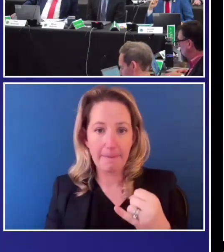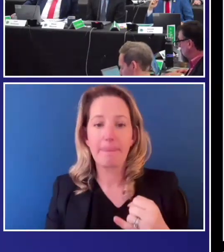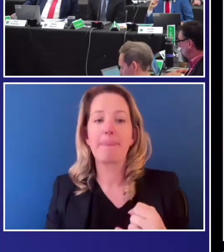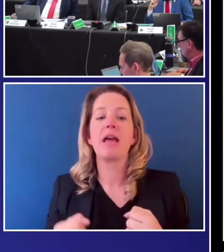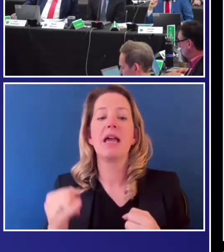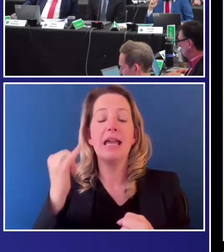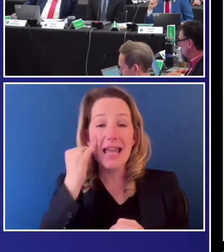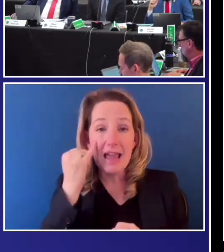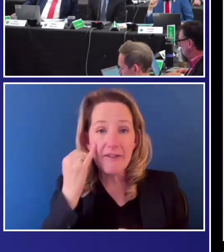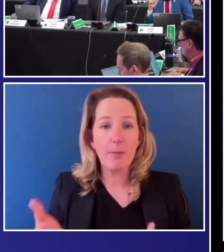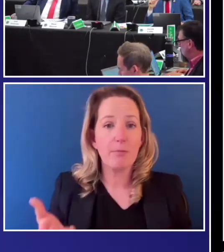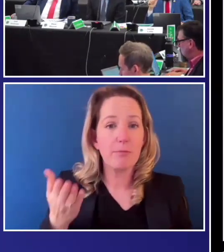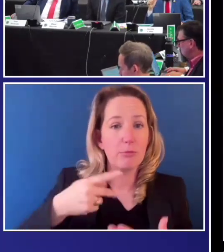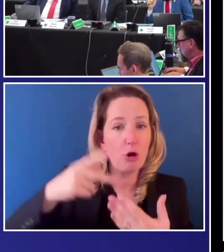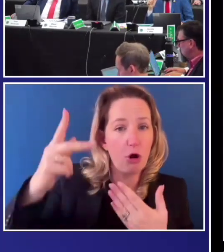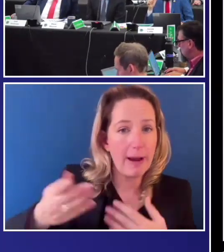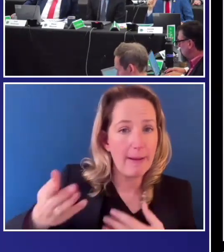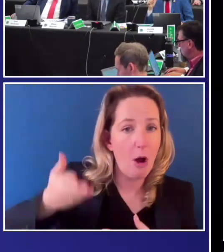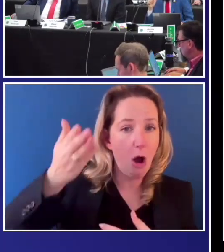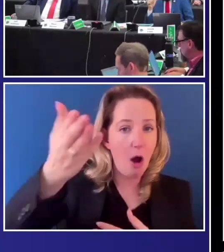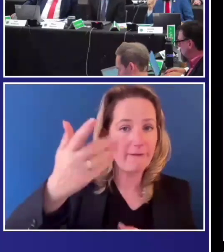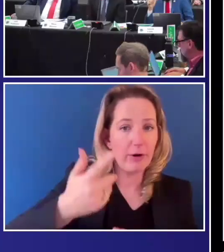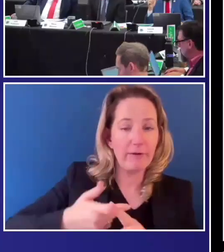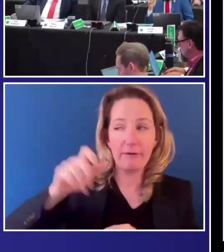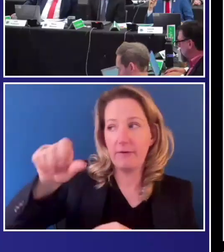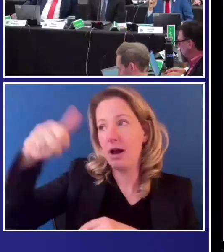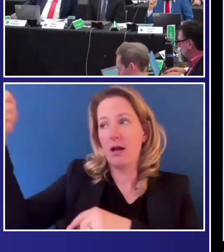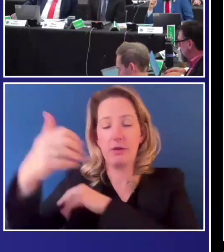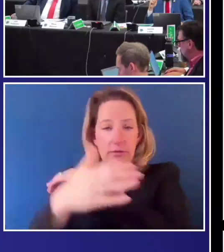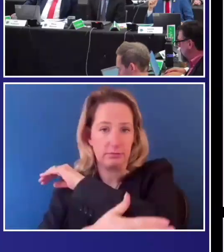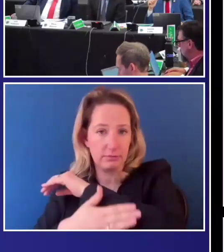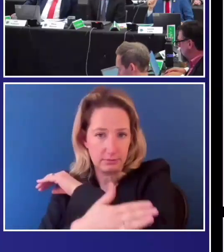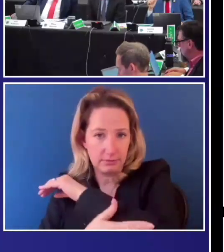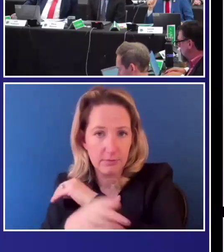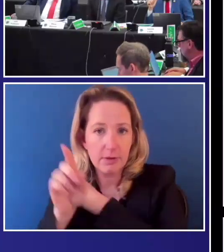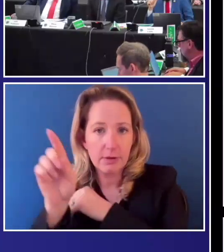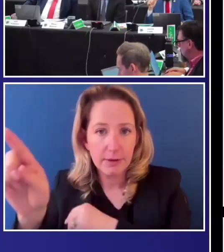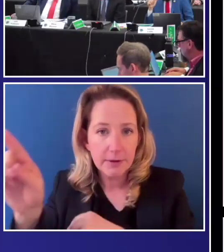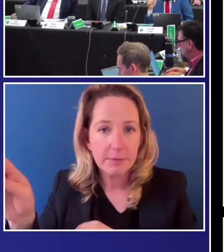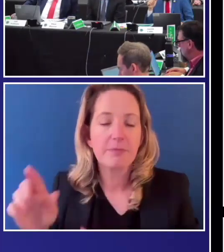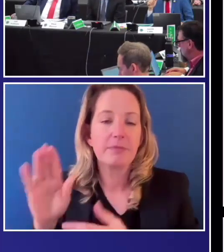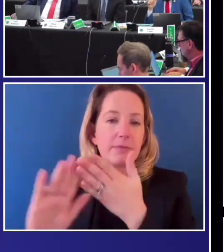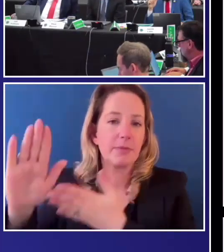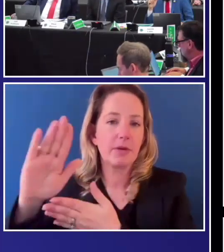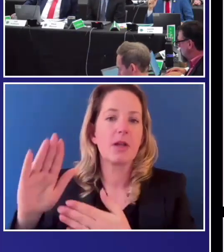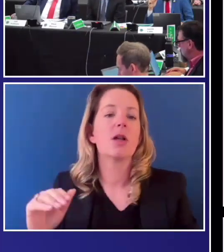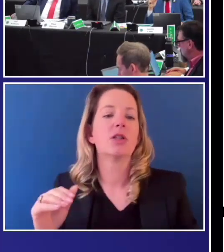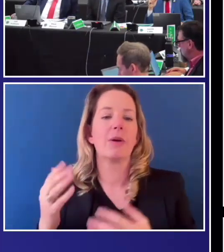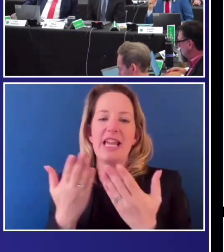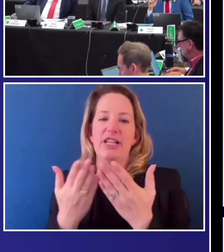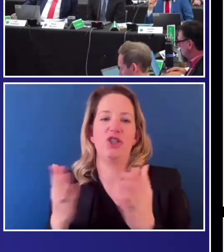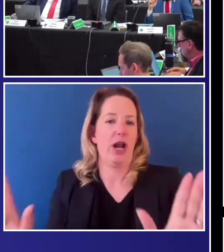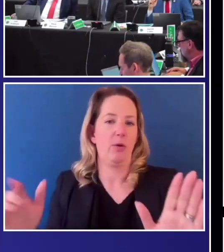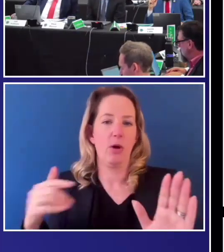institutions, first as Cody -- well, generally, as Cody pointed out, we're, we're just using the national values